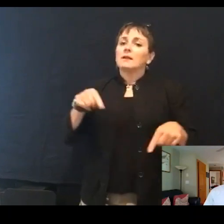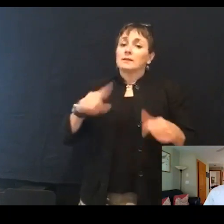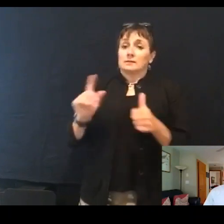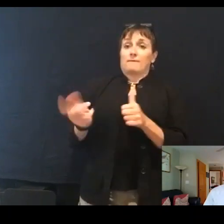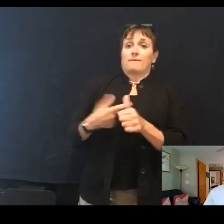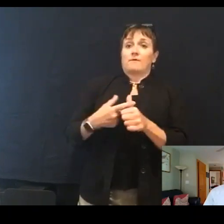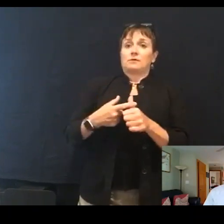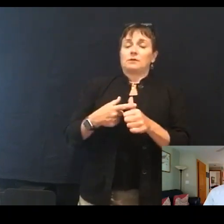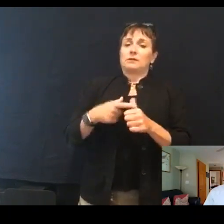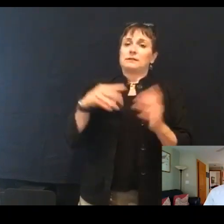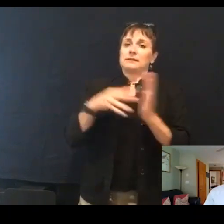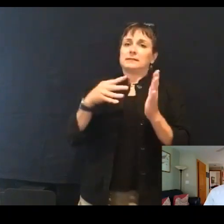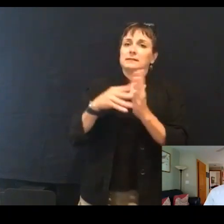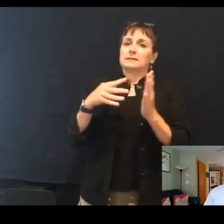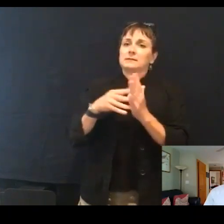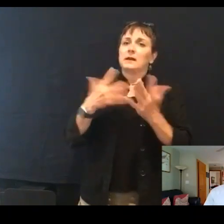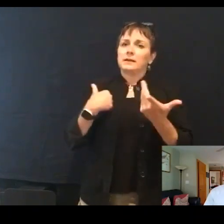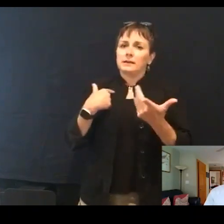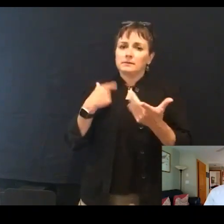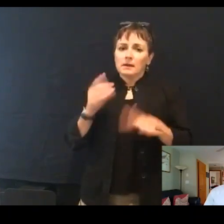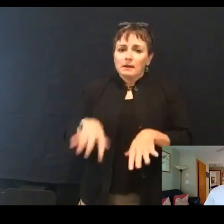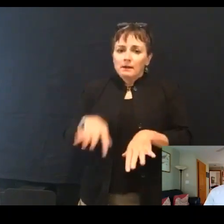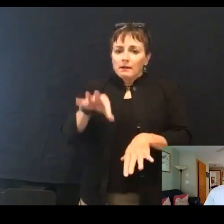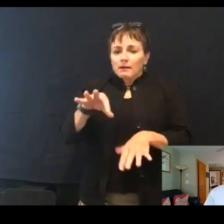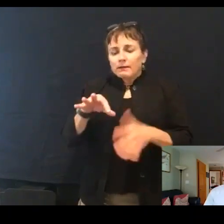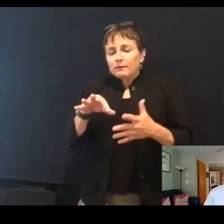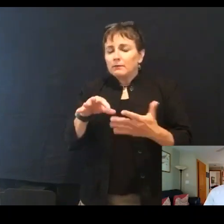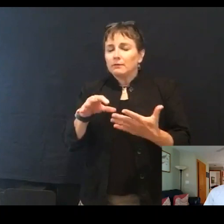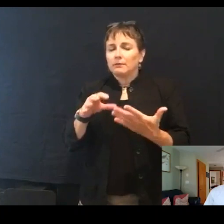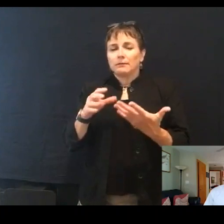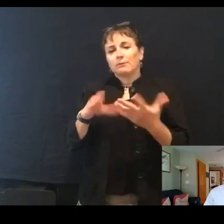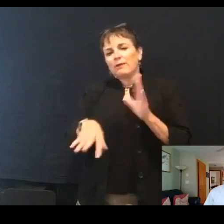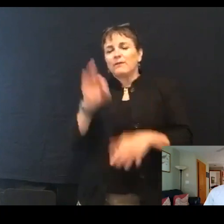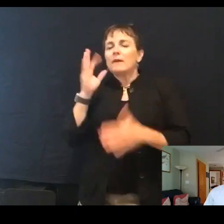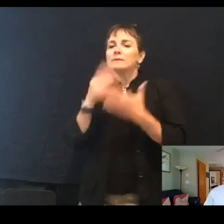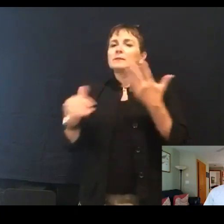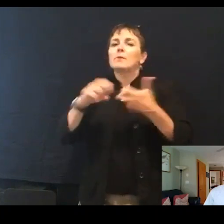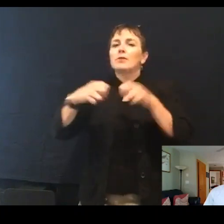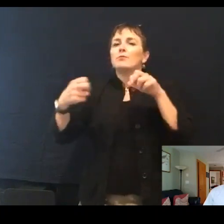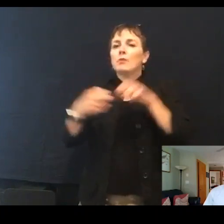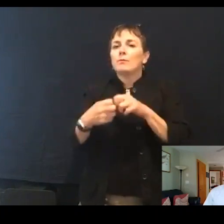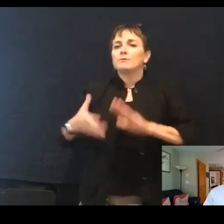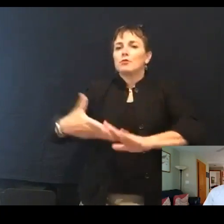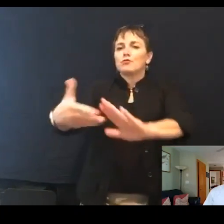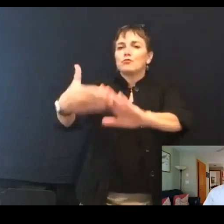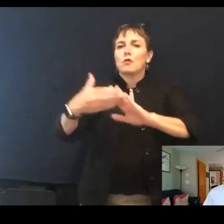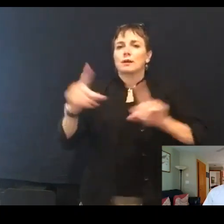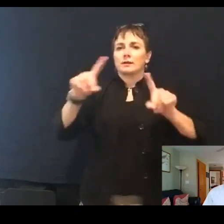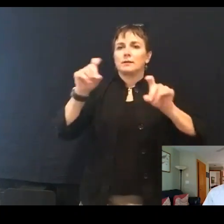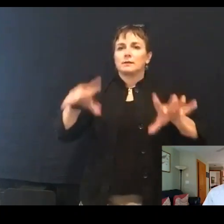this initial study pointed out some of the problems of running the test with the IRB